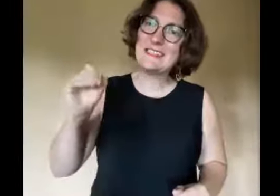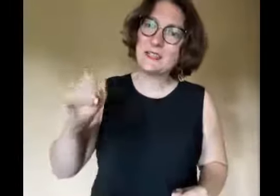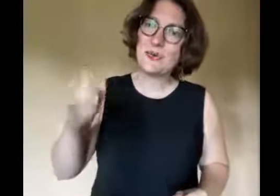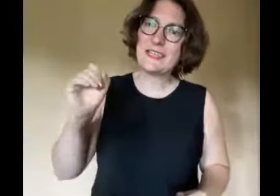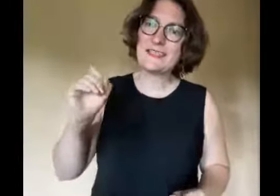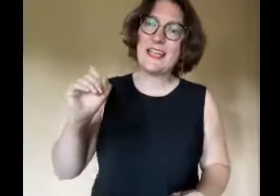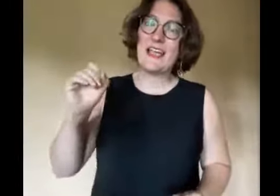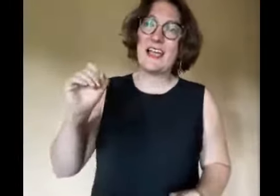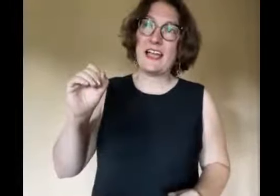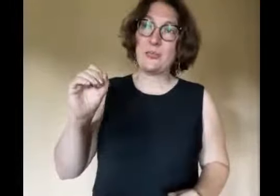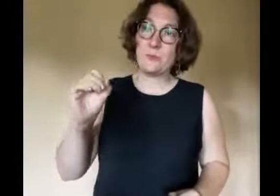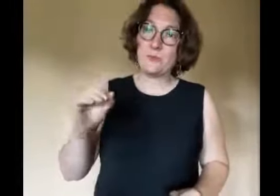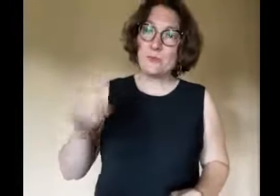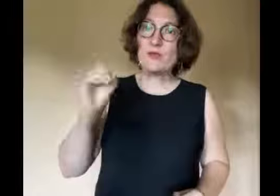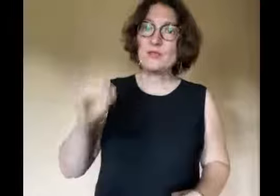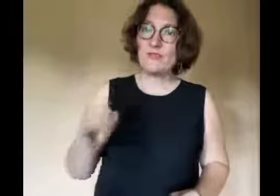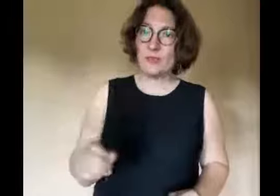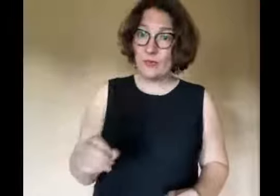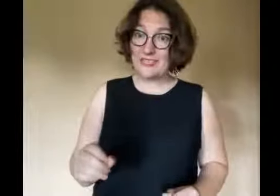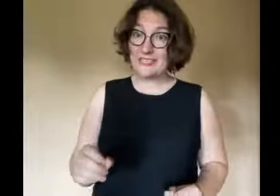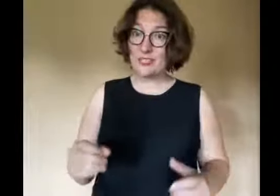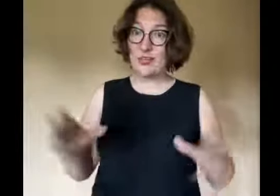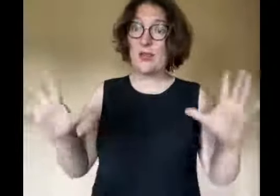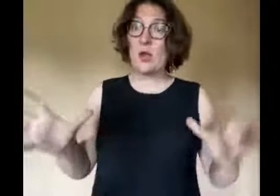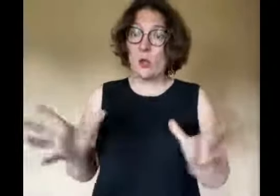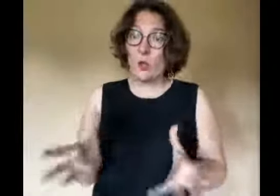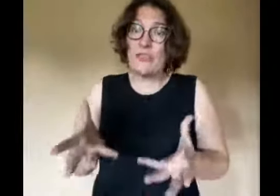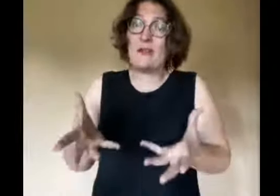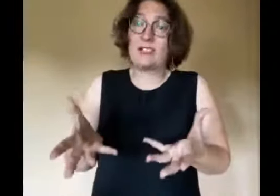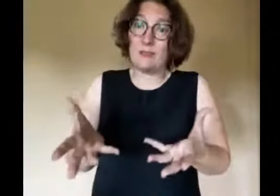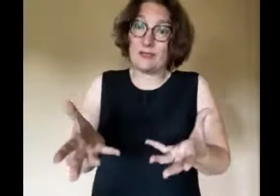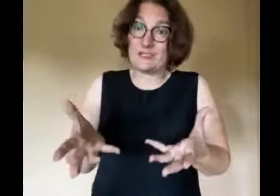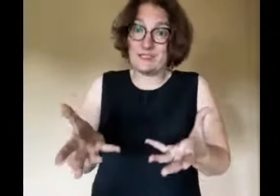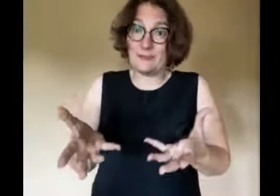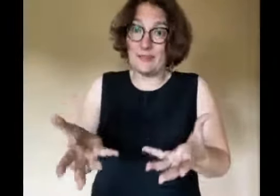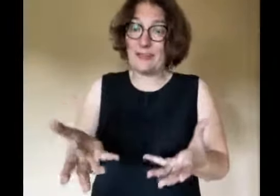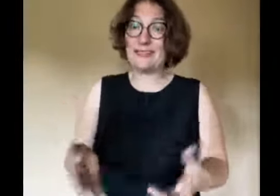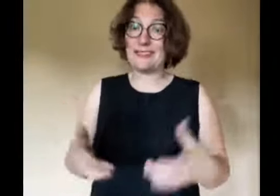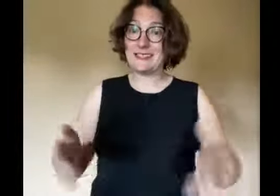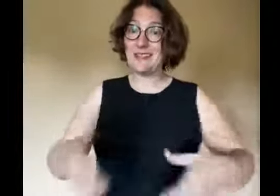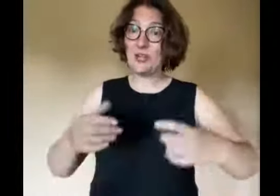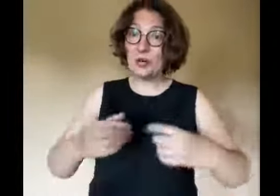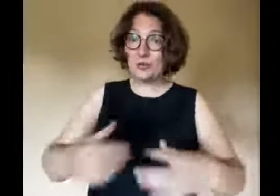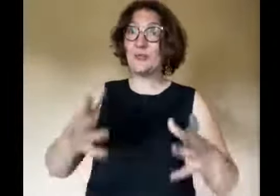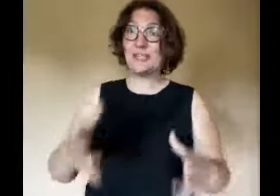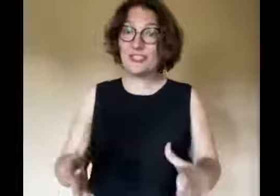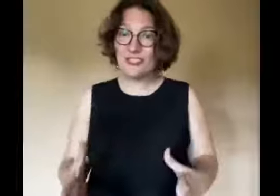15:05 So exciting to see you to be here to catch up people in the replay. So we just danced it in.